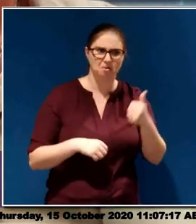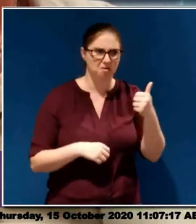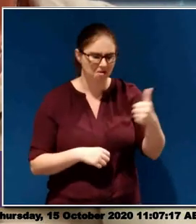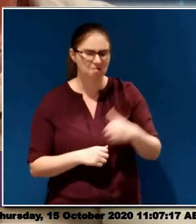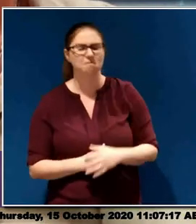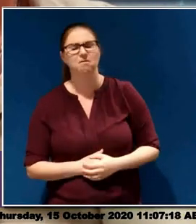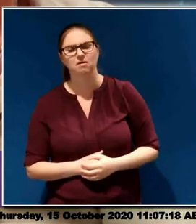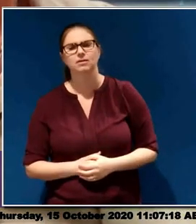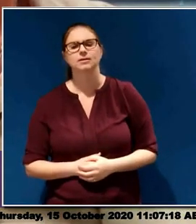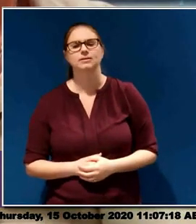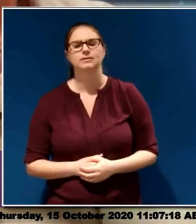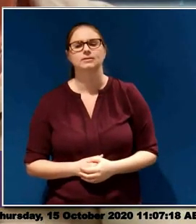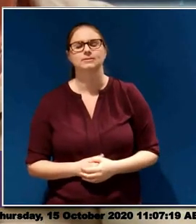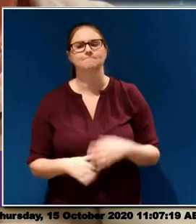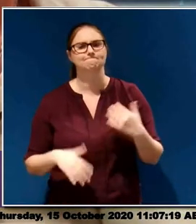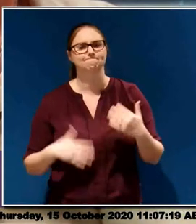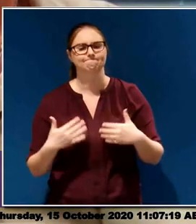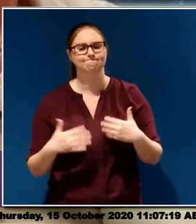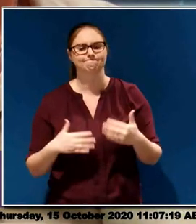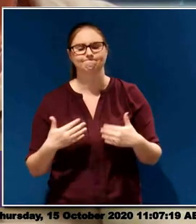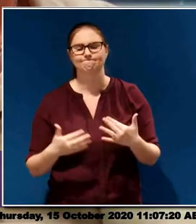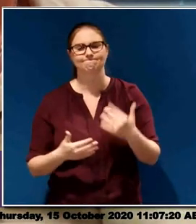But then I kind of found out later that it was probably not the case.